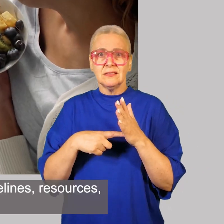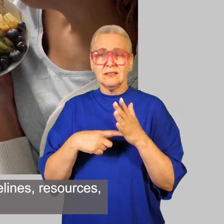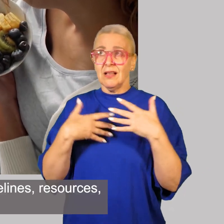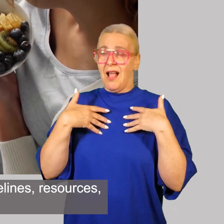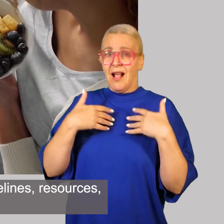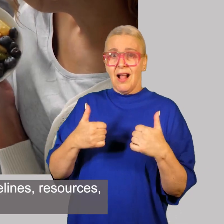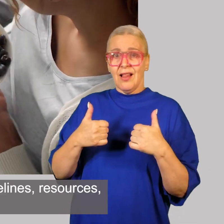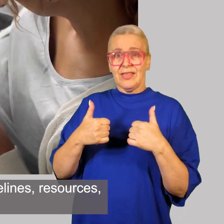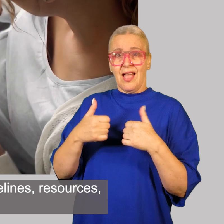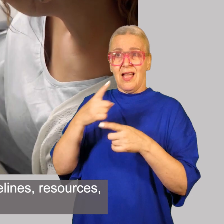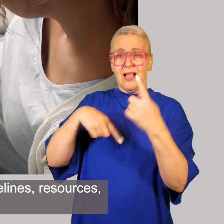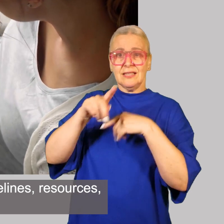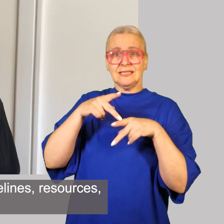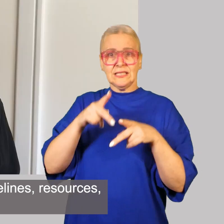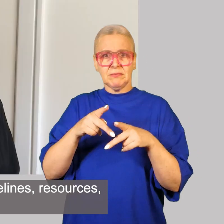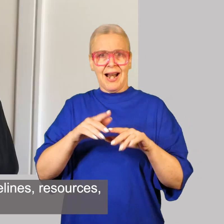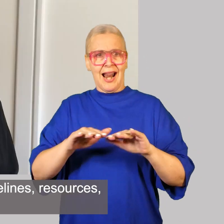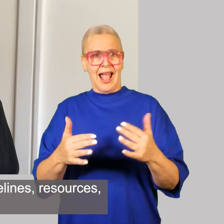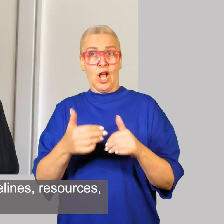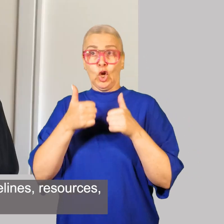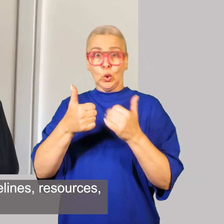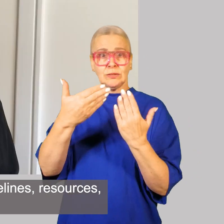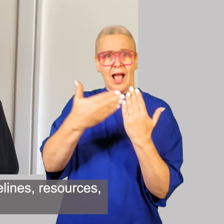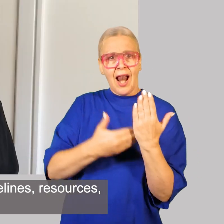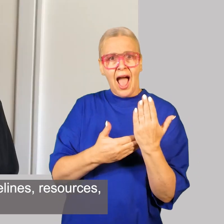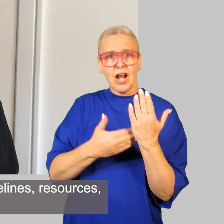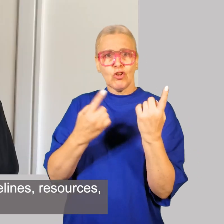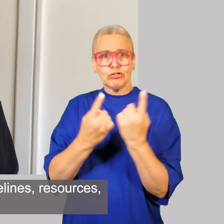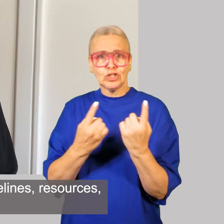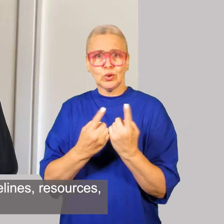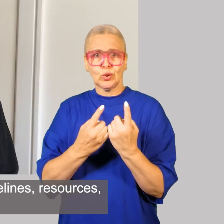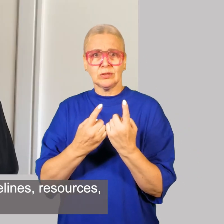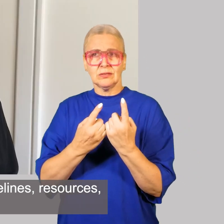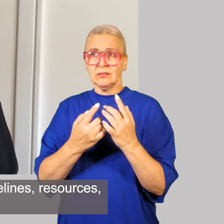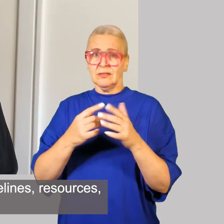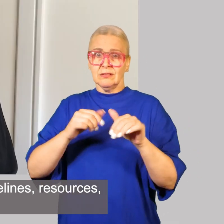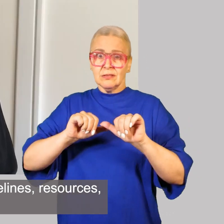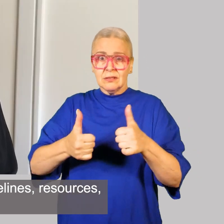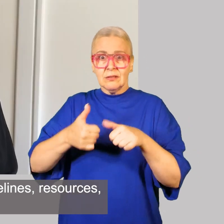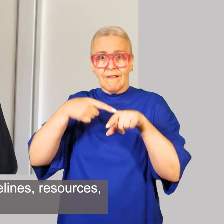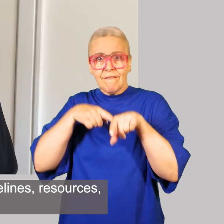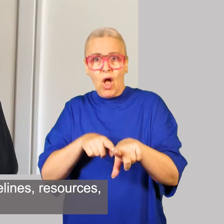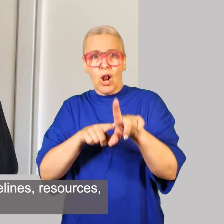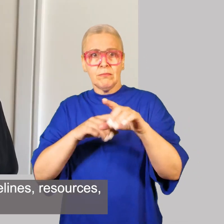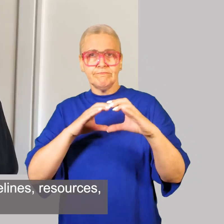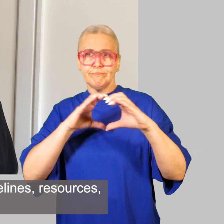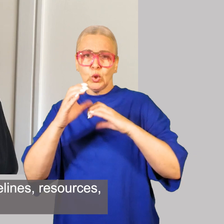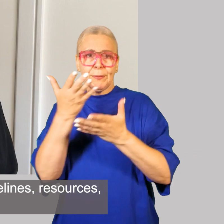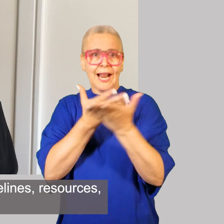Within healthcare systems, lack of feasible guidelines, resources, and effective follow-up and communication